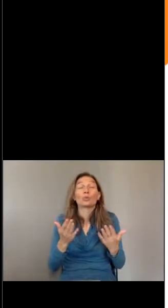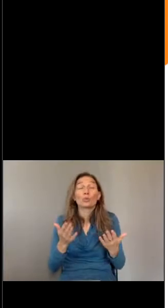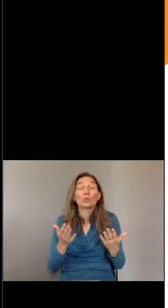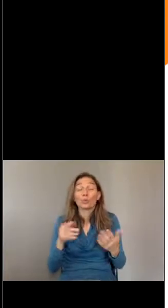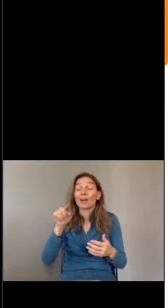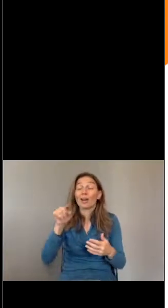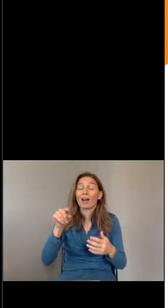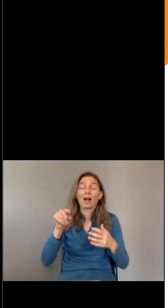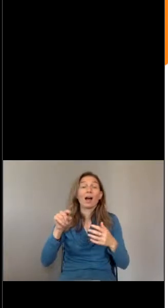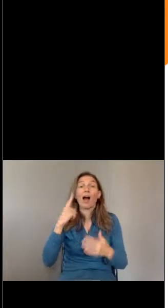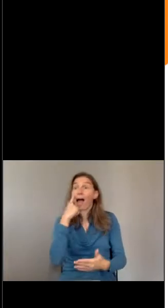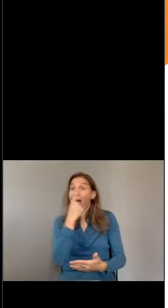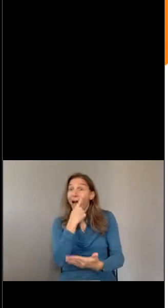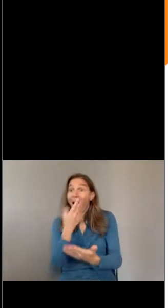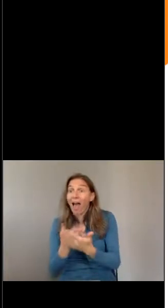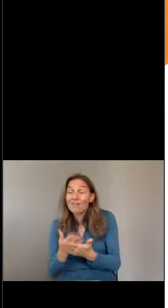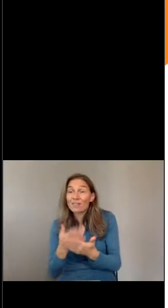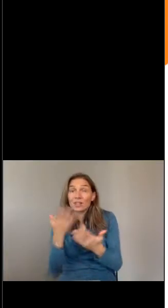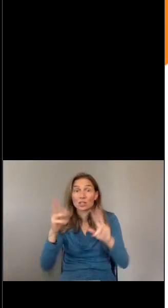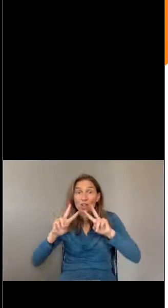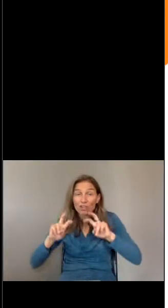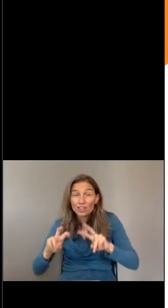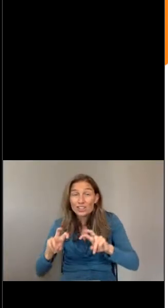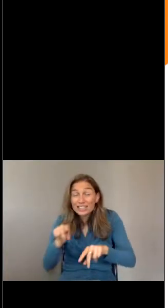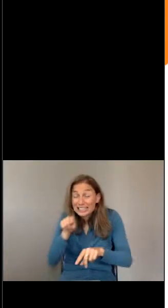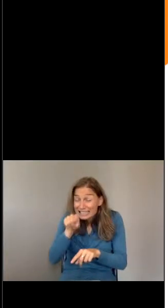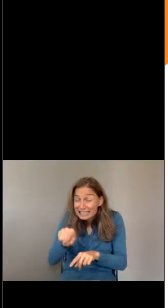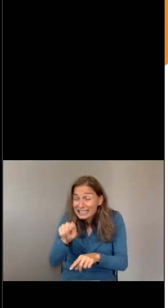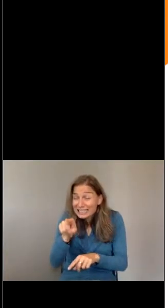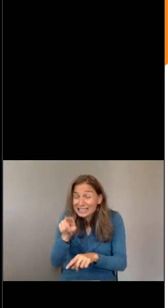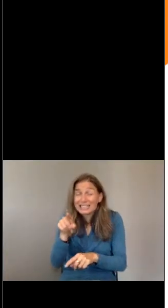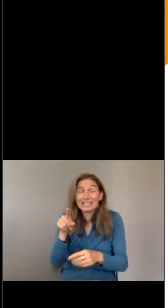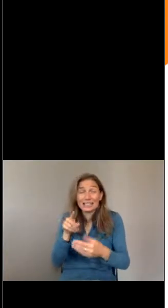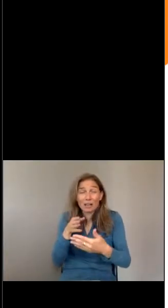And one of the problems when designing the i2i project is